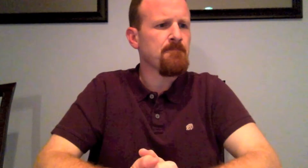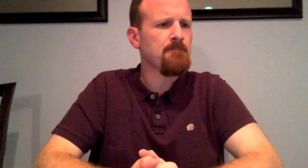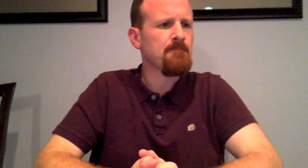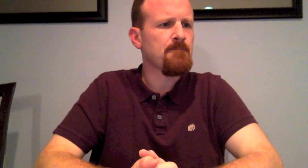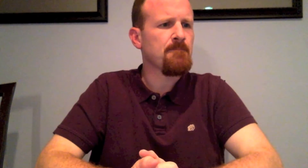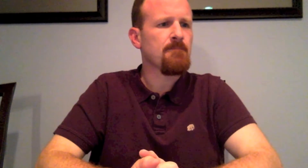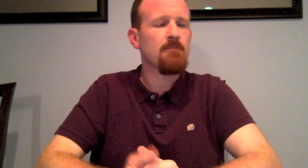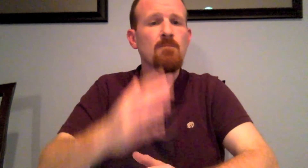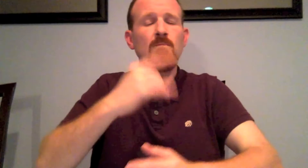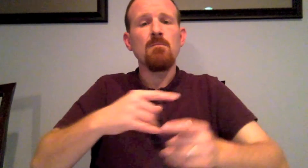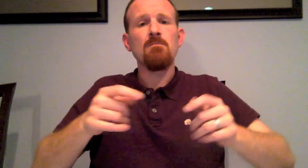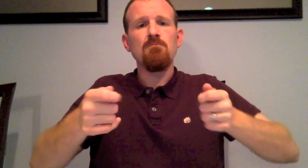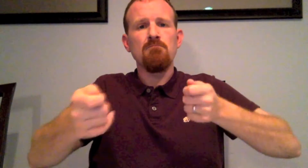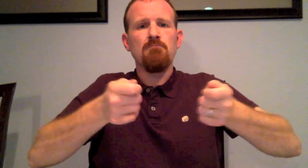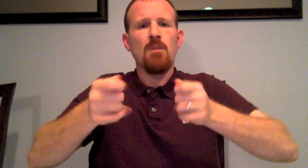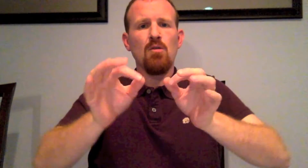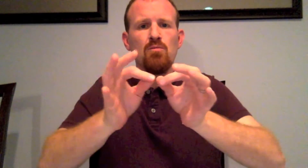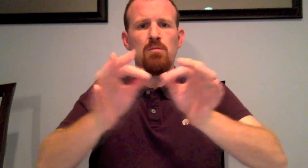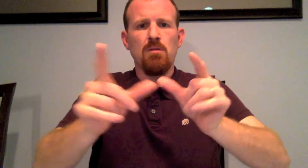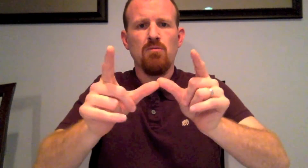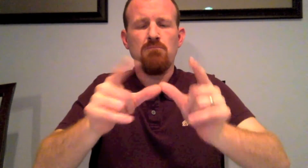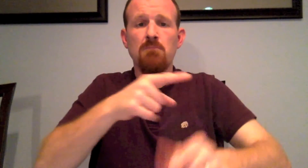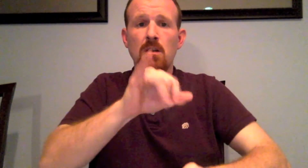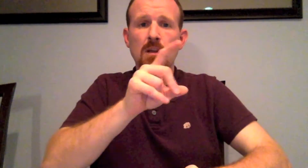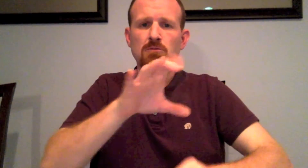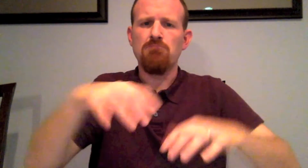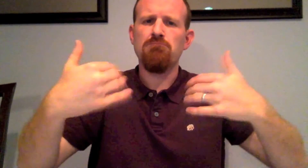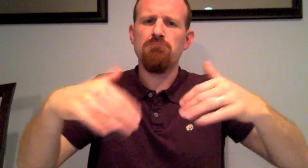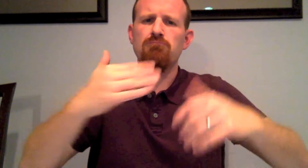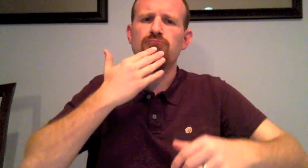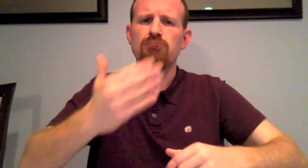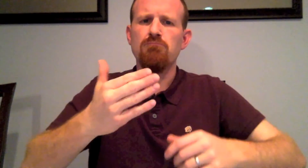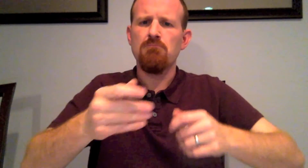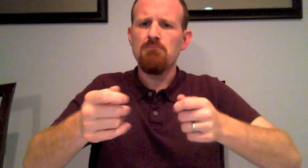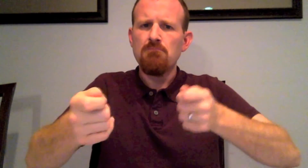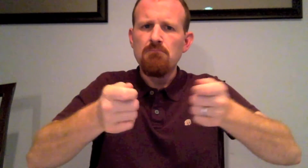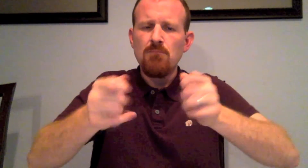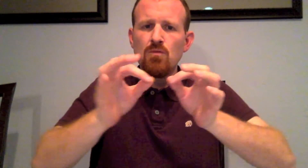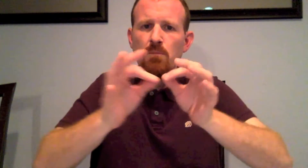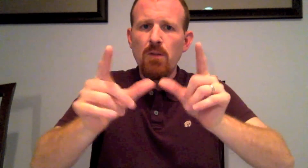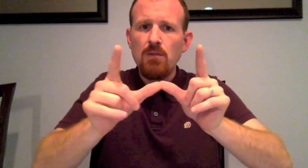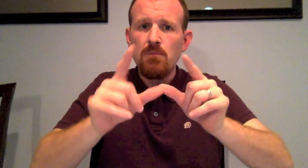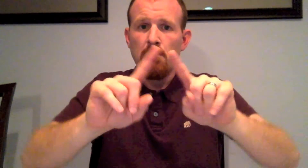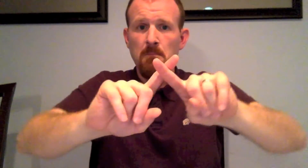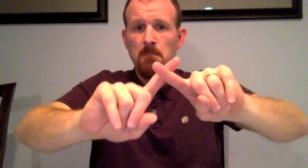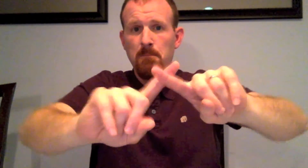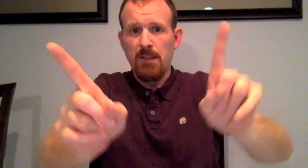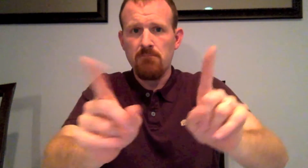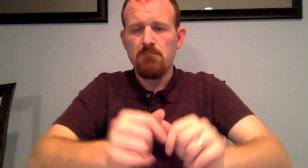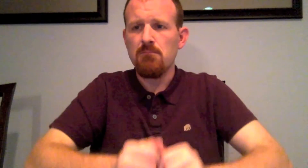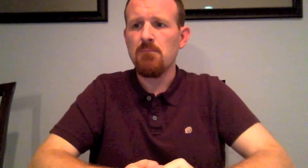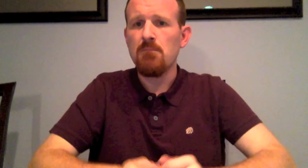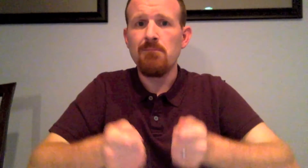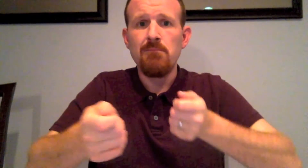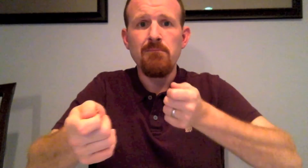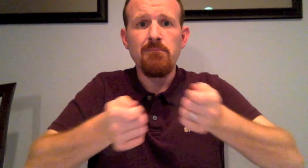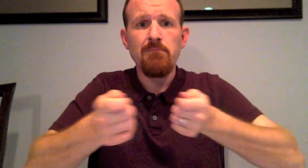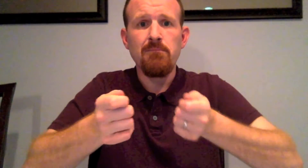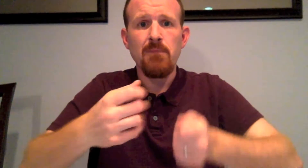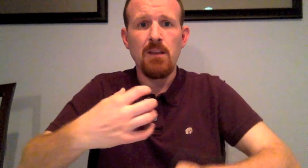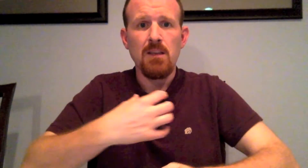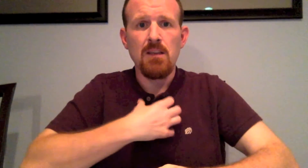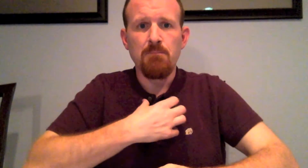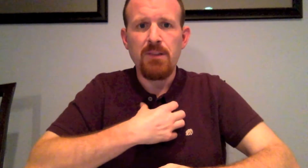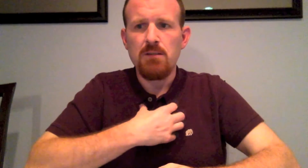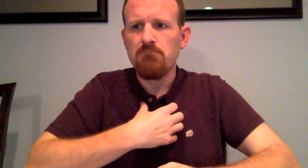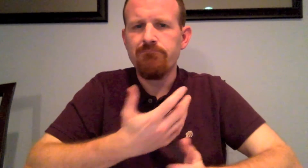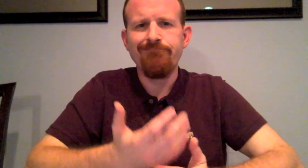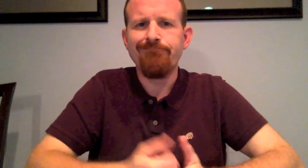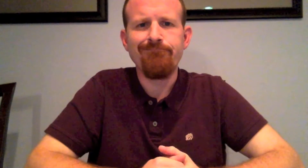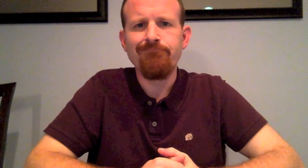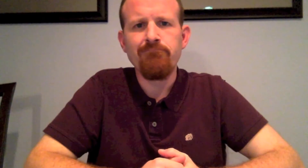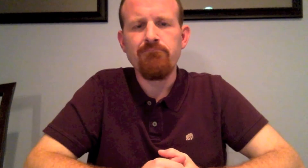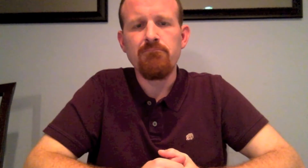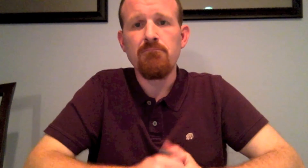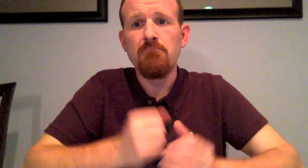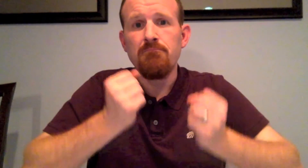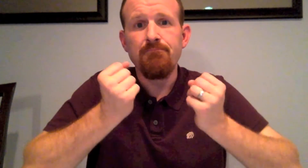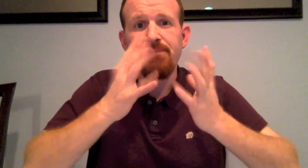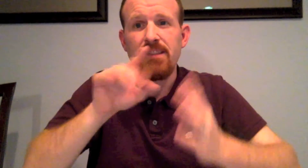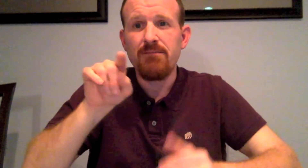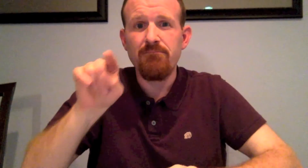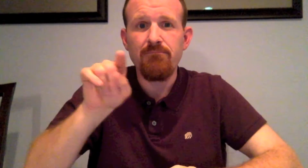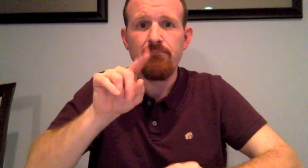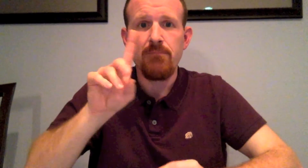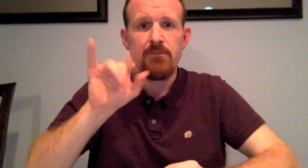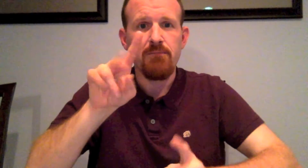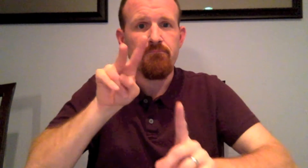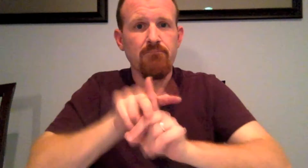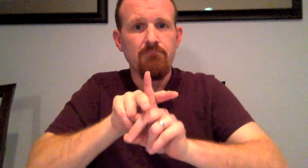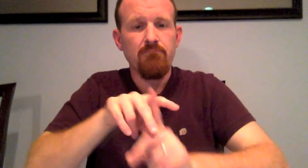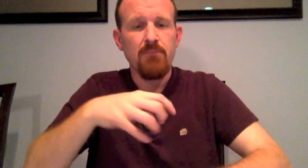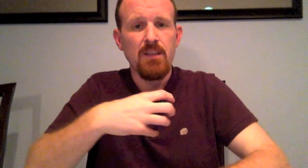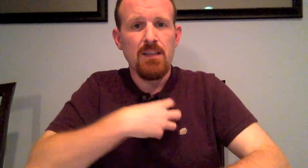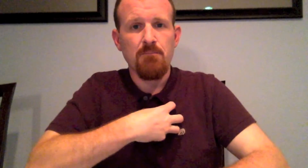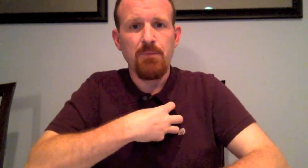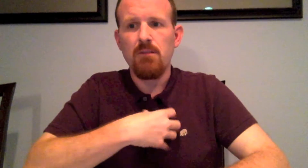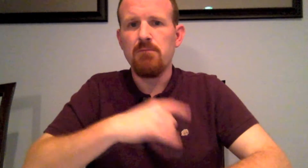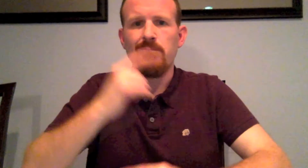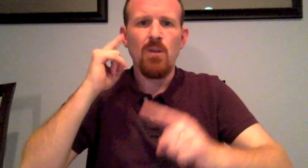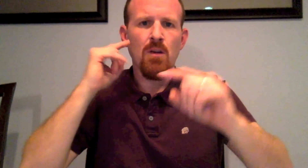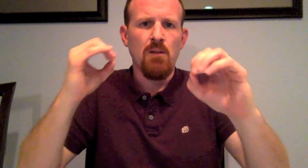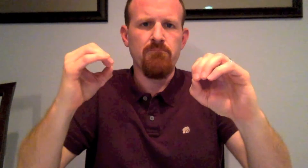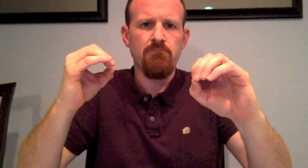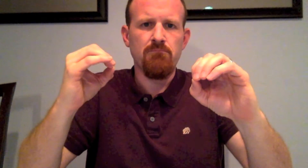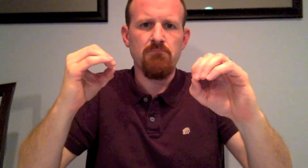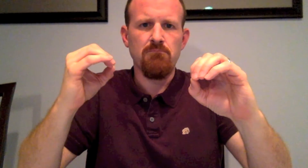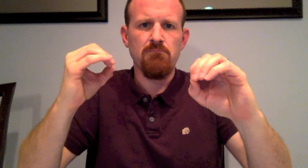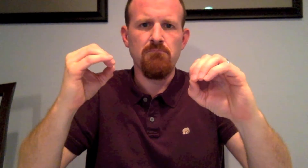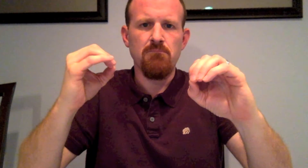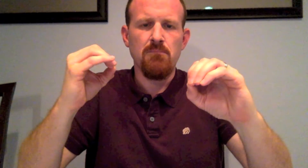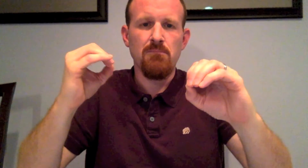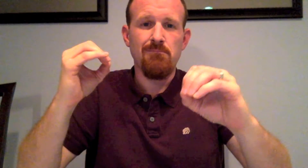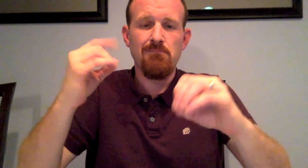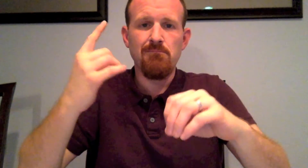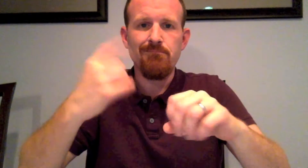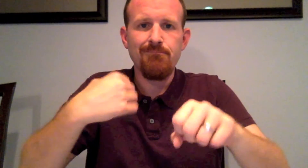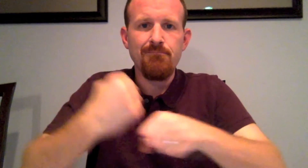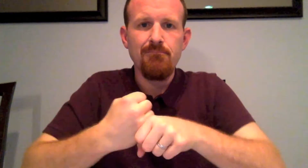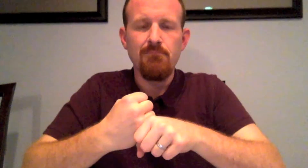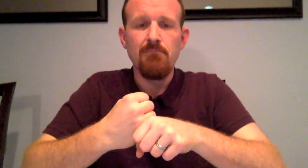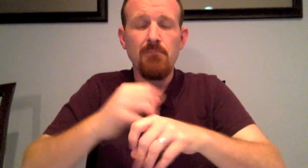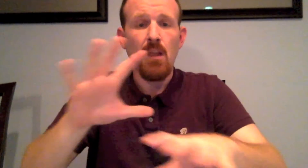Sign language interpreting license regulation is another duty that the Director is charged with and it is done pretty good but managing complaints filed by the Deaf and Interpreting communities, not so much.